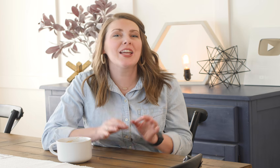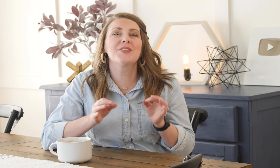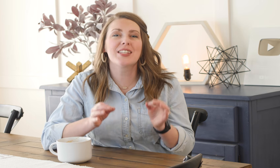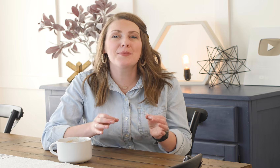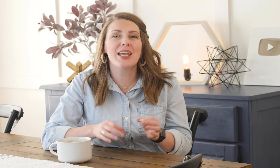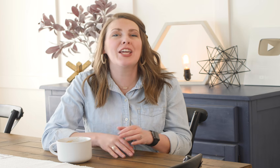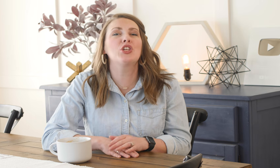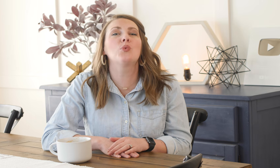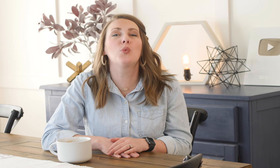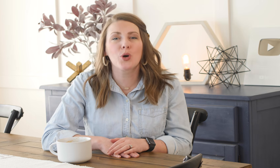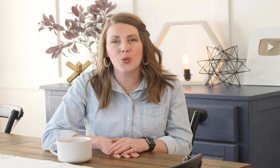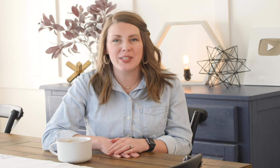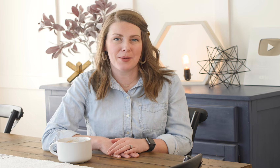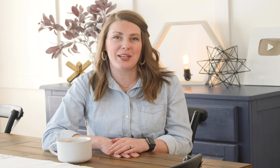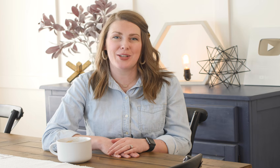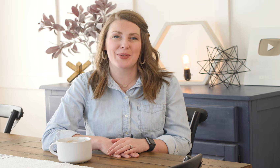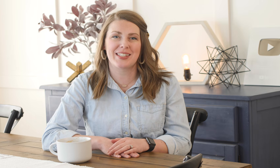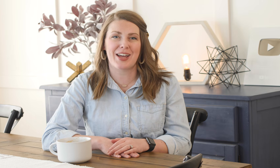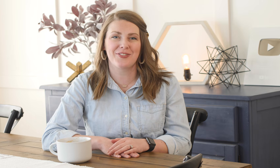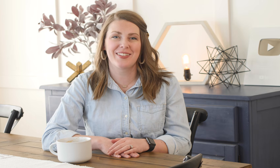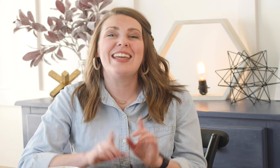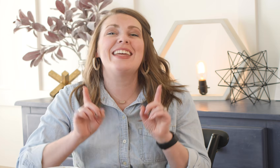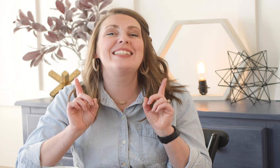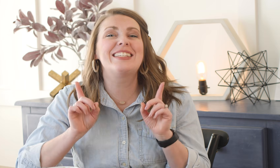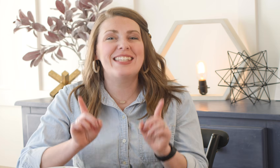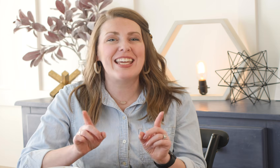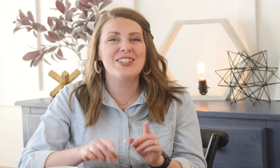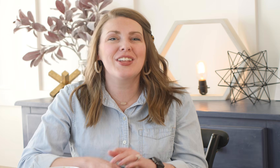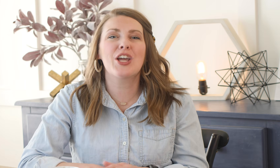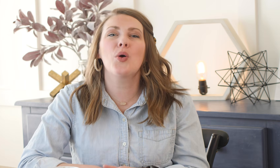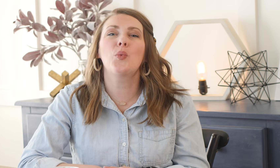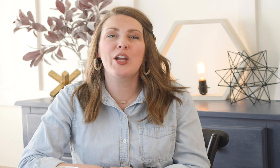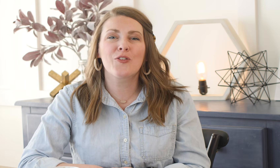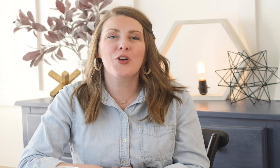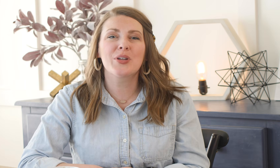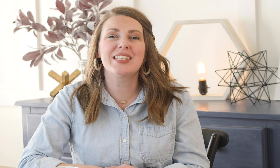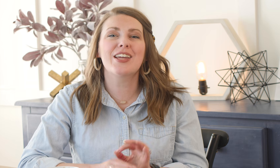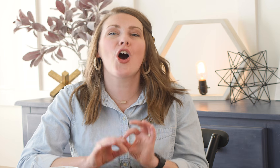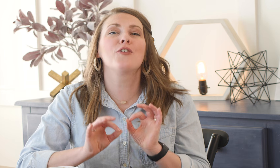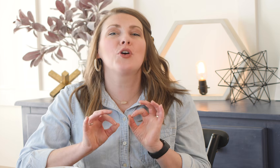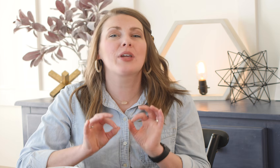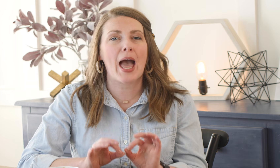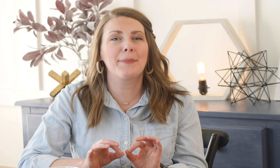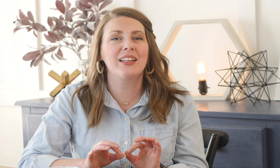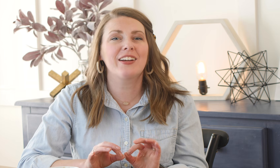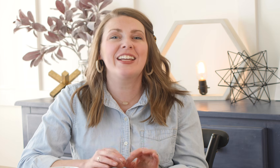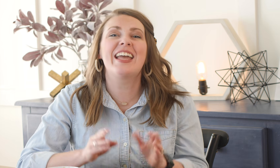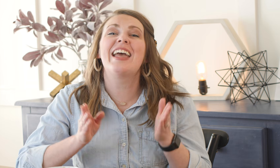if someday you will work with somebody who is Deaf? In today's video, we are focusing on vocabulary